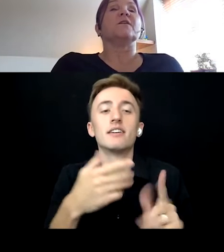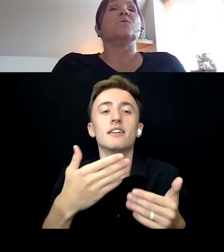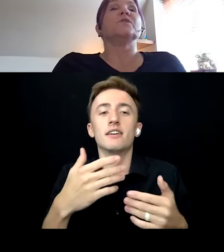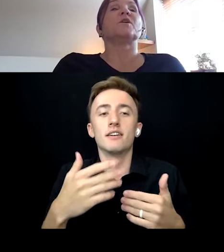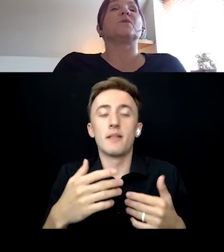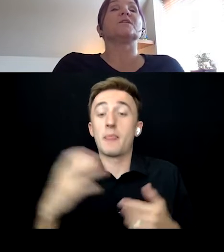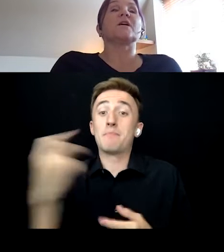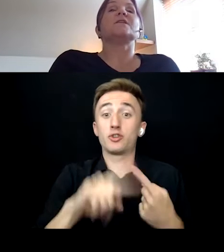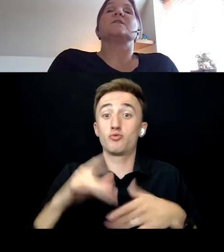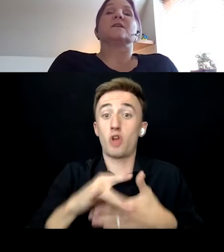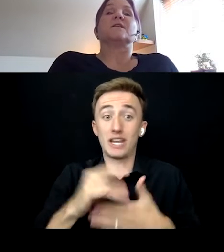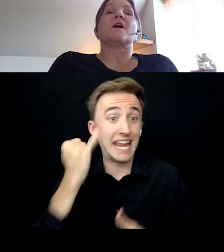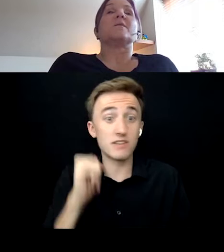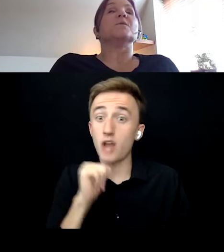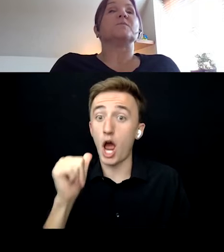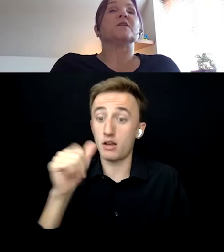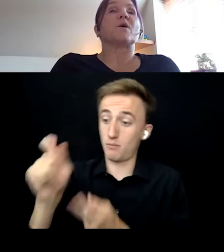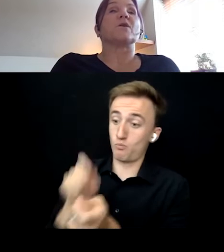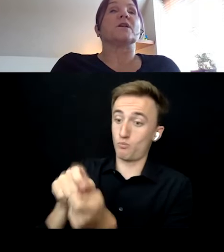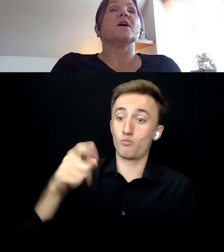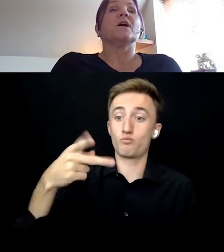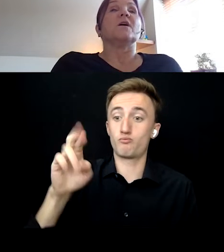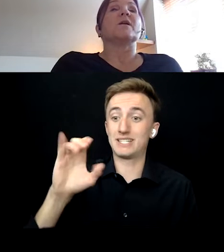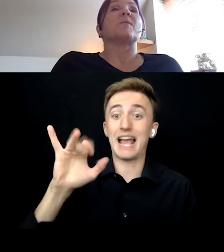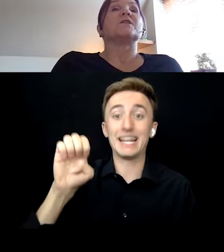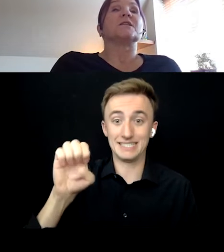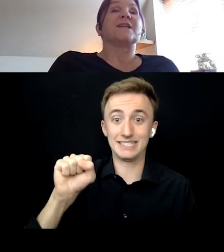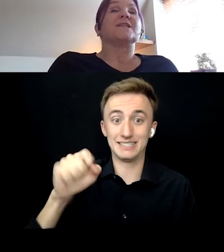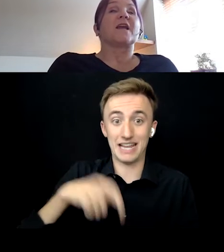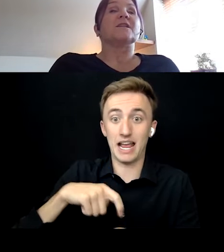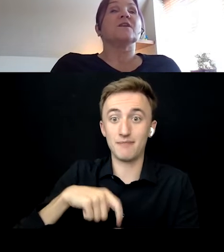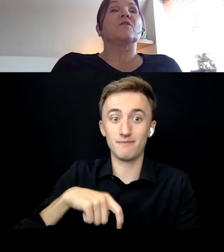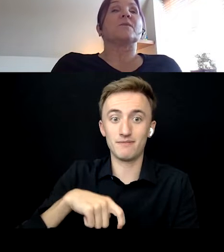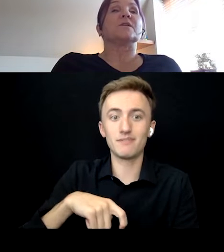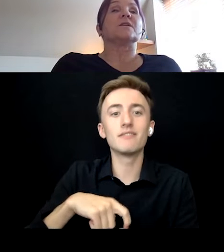if it was not a precise time that was being spoken, we go back to the ten second increments,